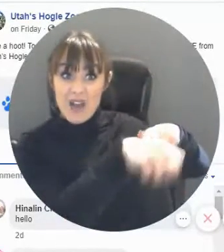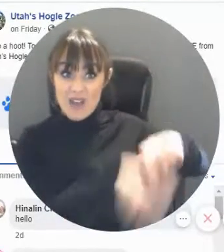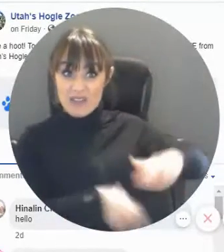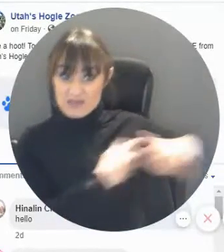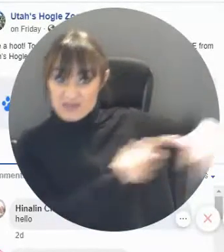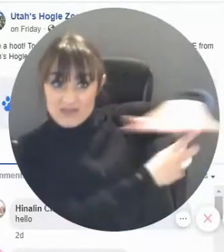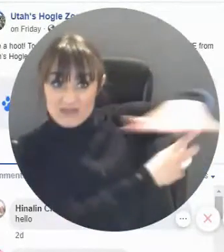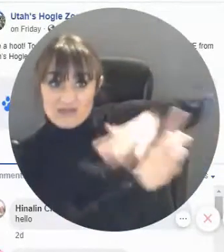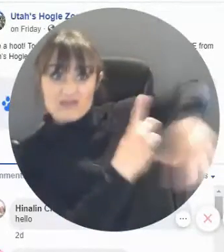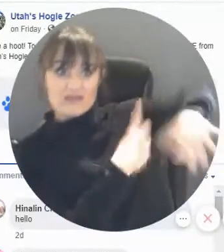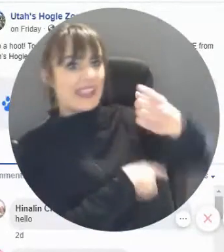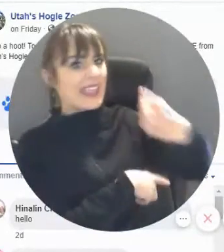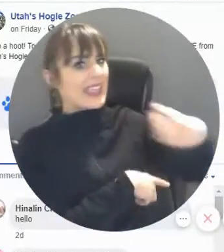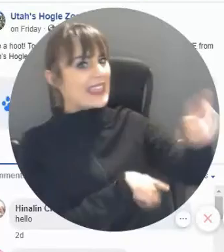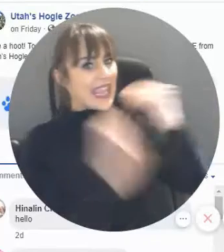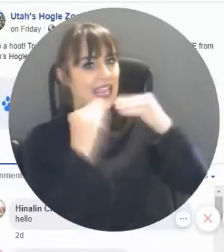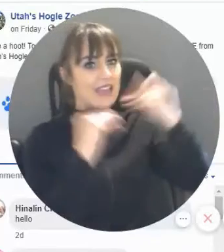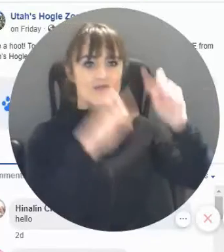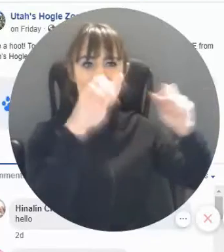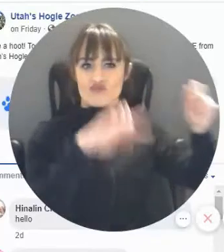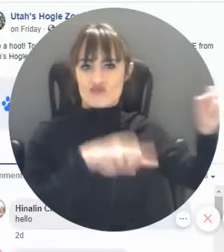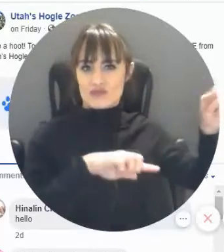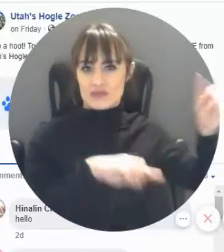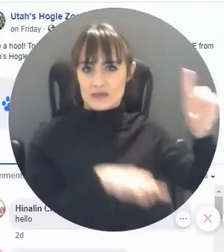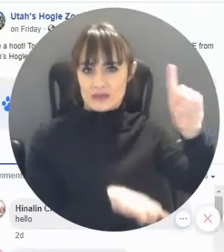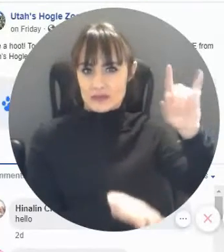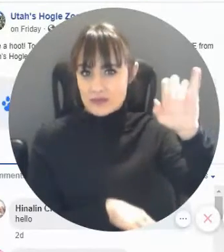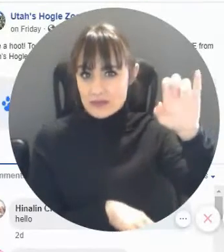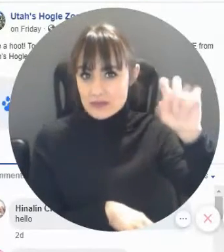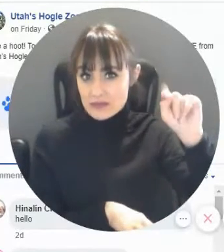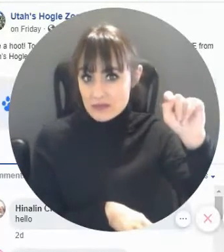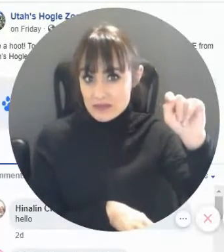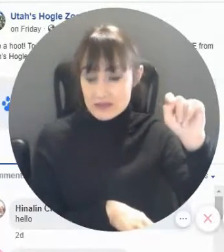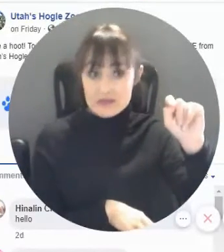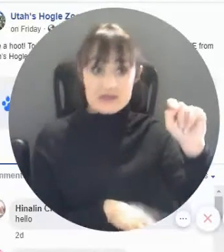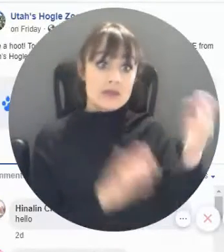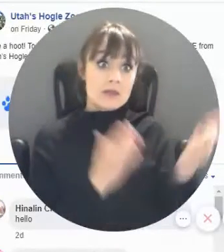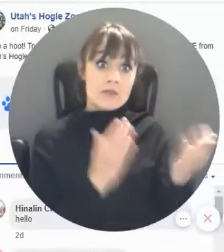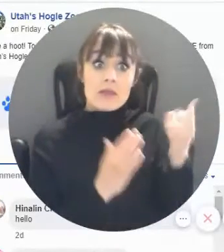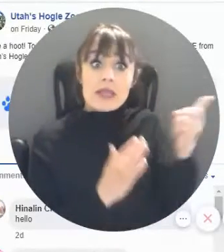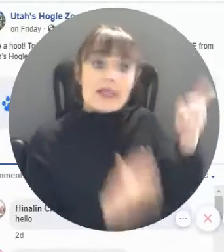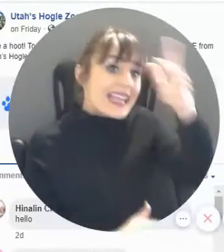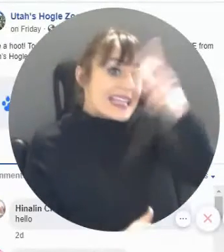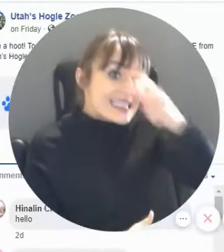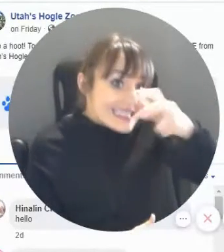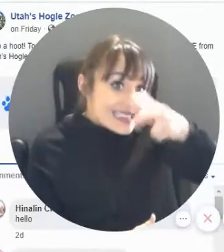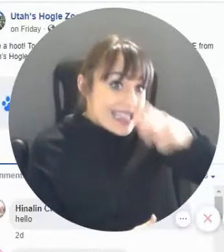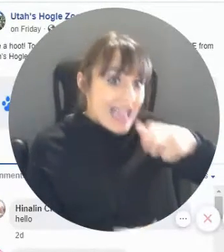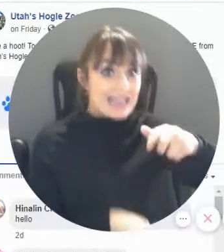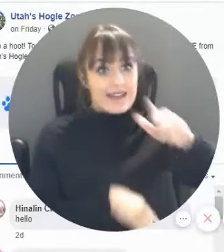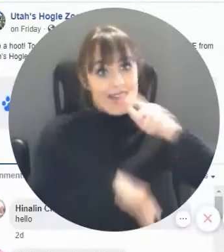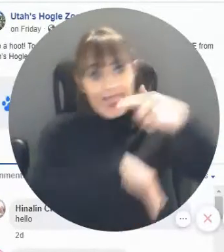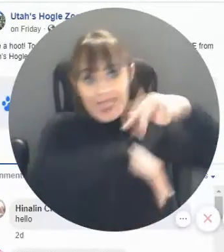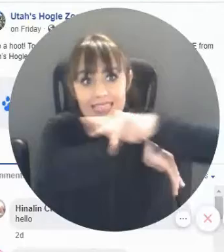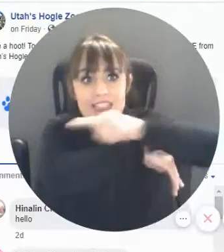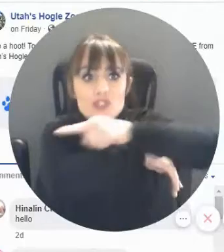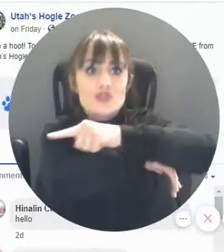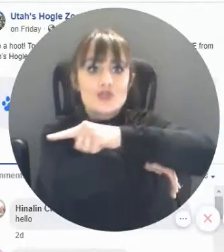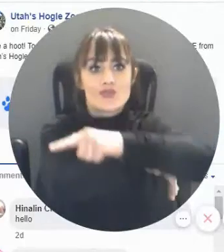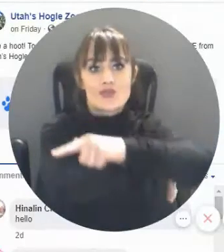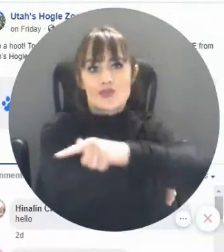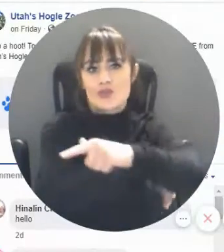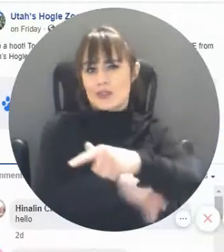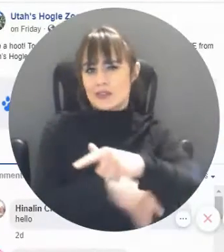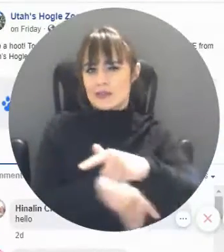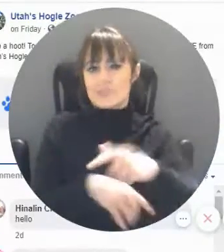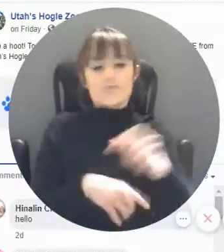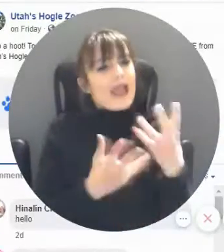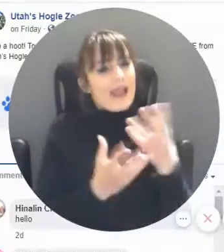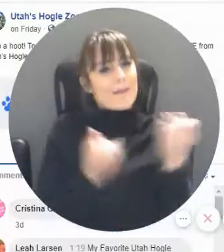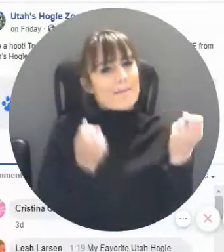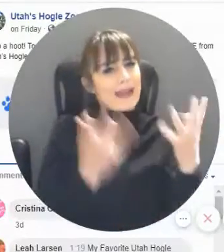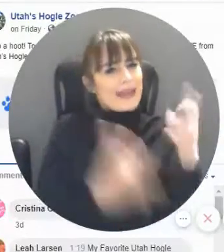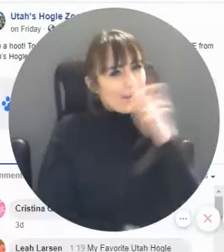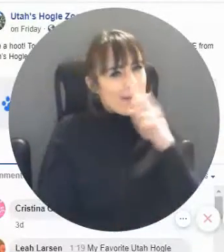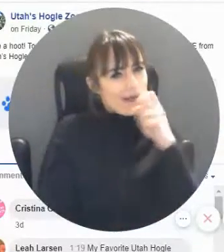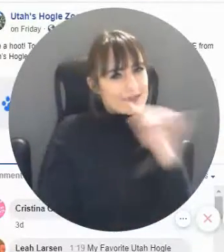Apollo, in his habitat would eat things like insects, amphibians, lizards, and a lot of mice.